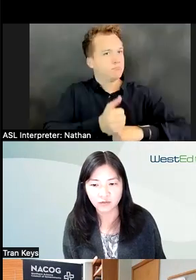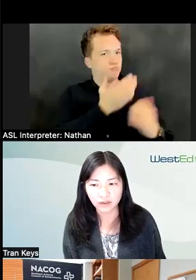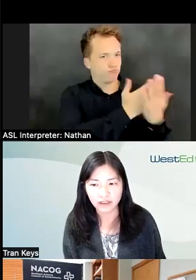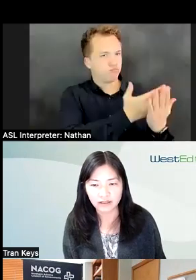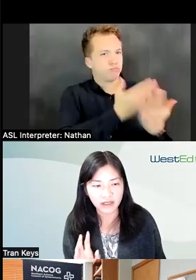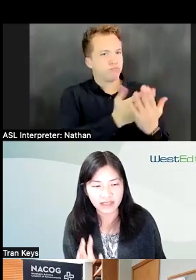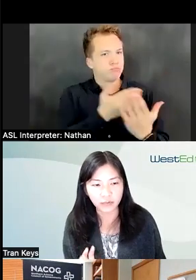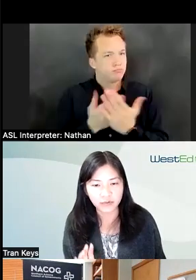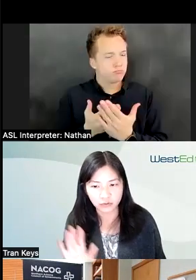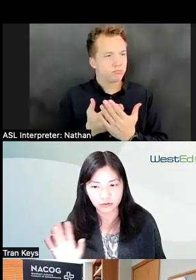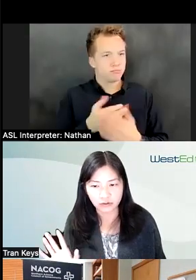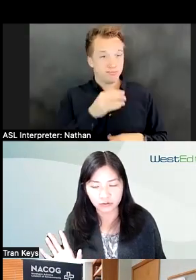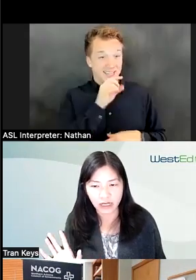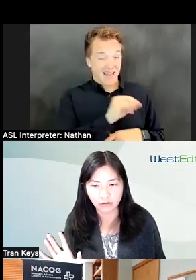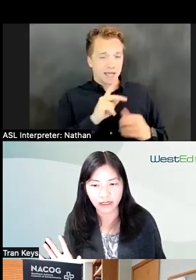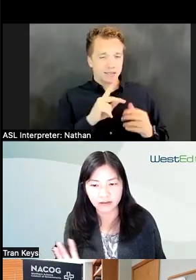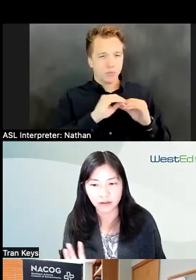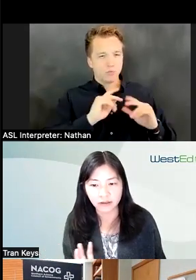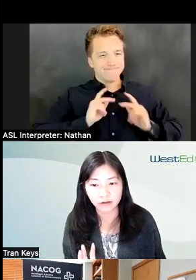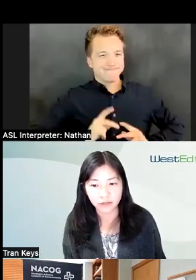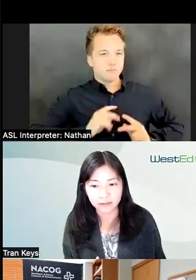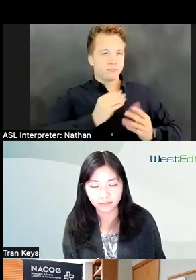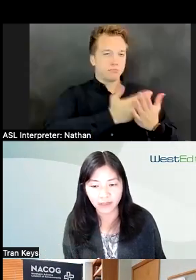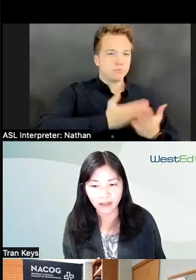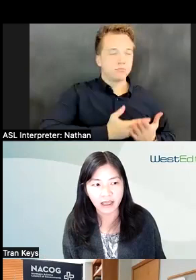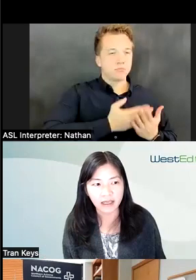That's really some examples we'll outline in a little bit.